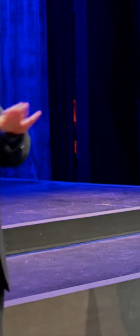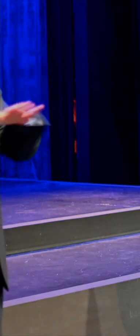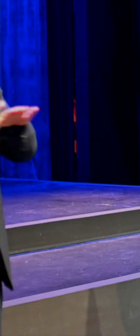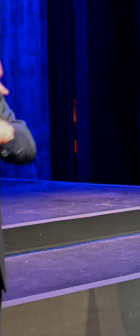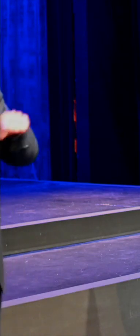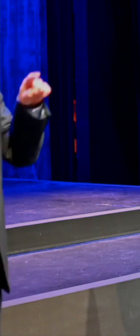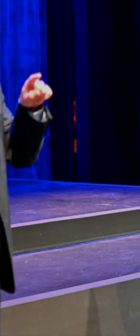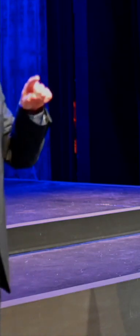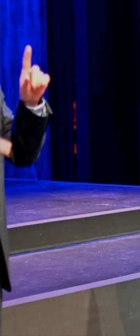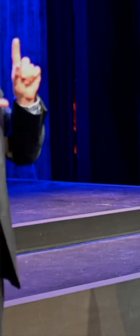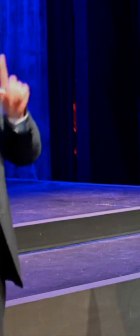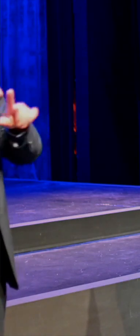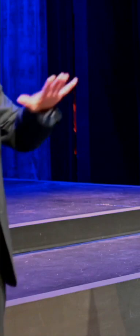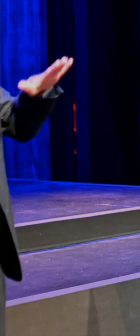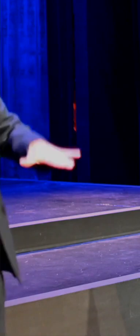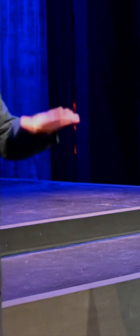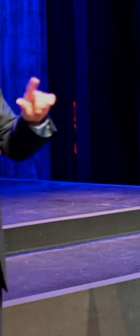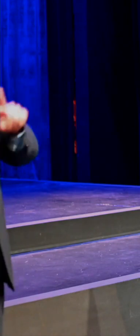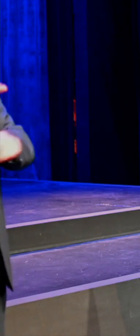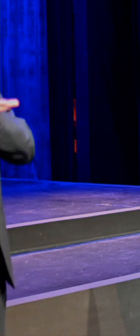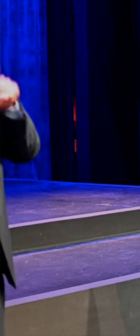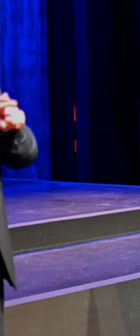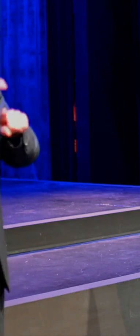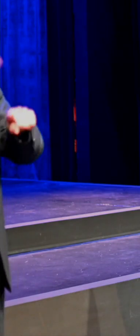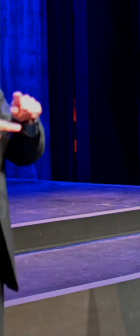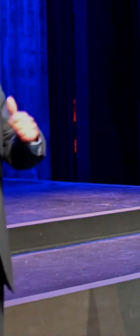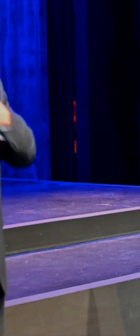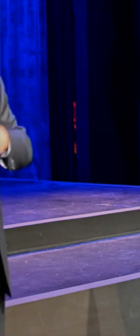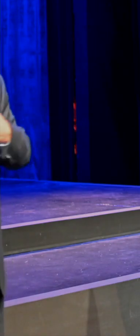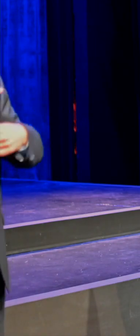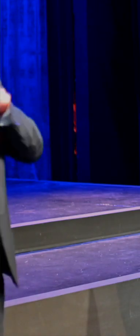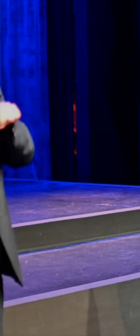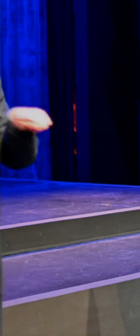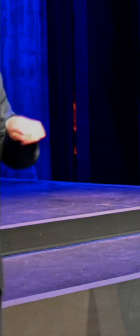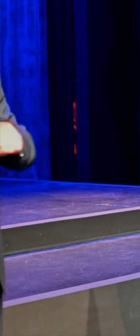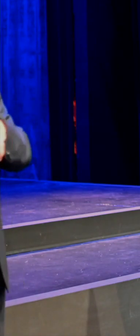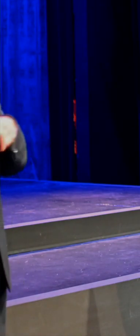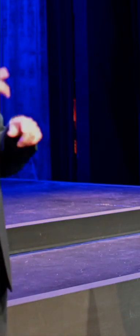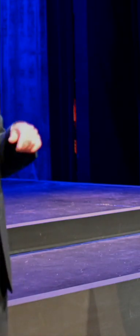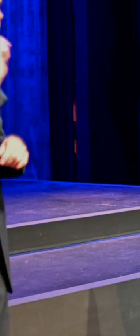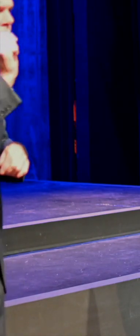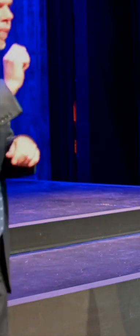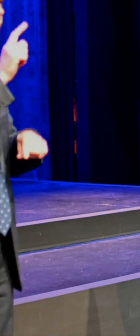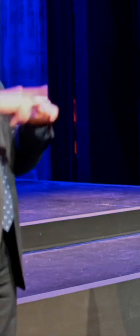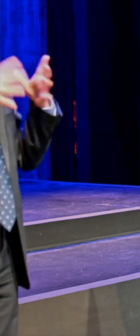basic task like taking a bath, tying my shoes, using the restroom or getting dressed. Even today it's